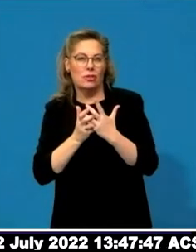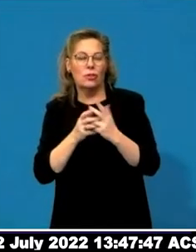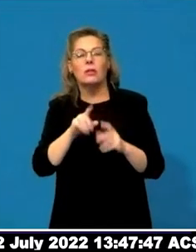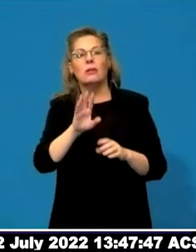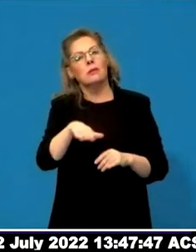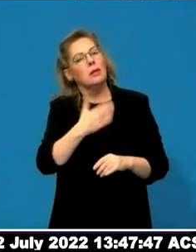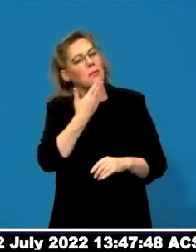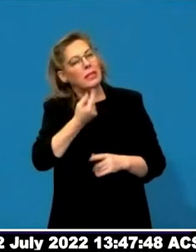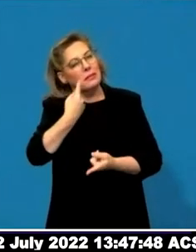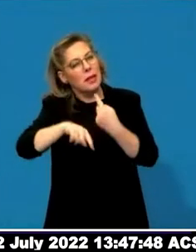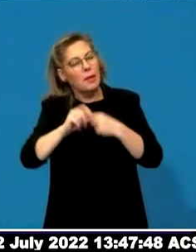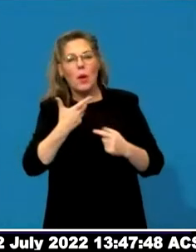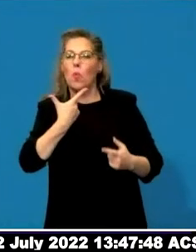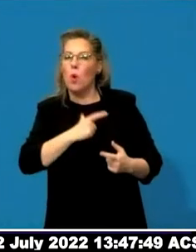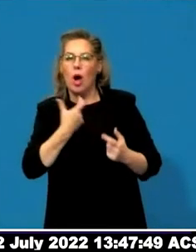Because it wasn't meant for us, you know.